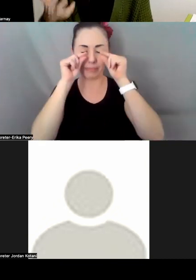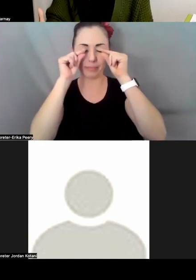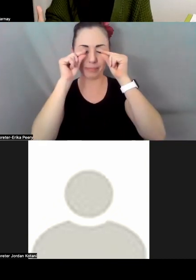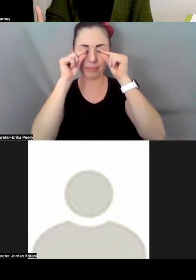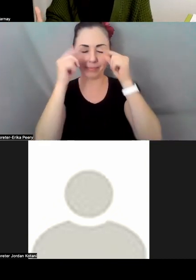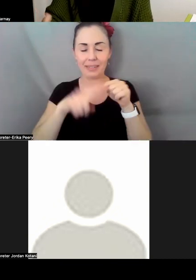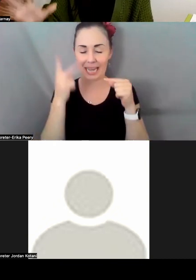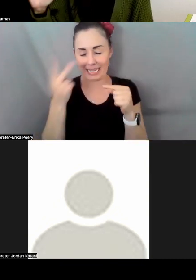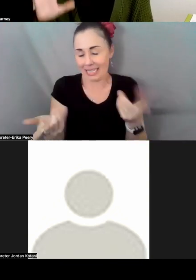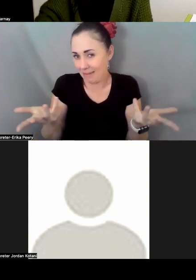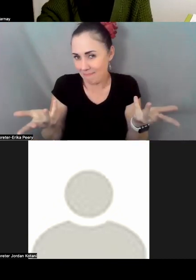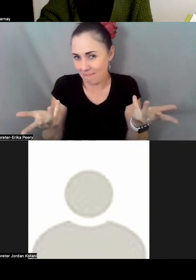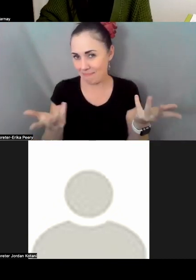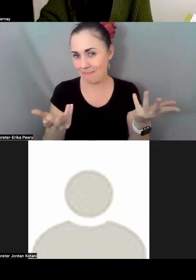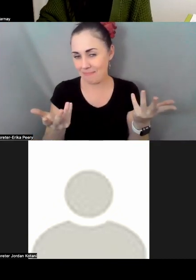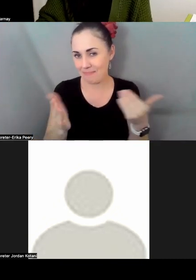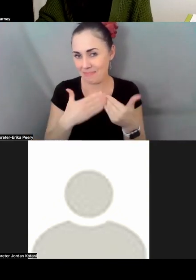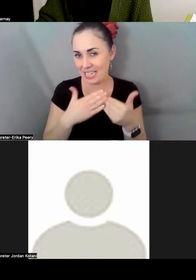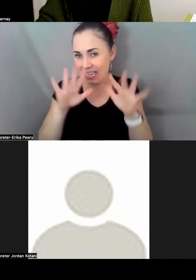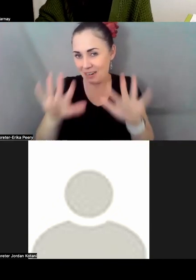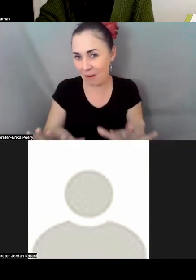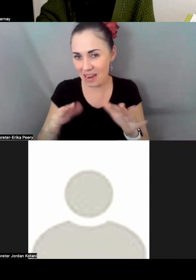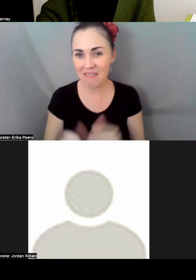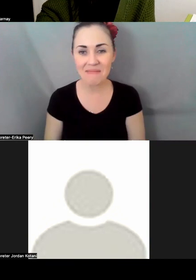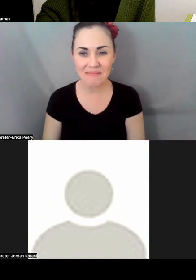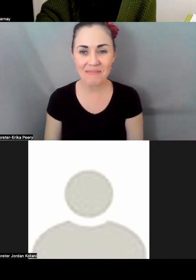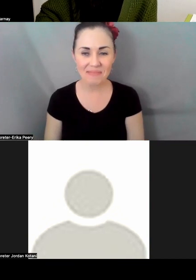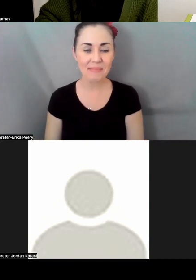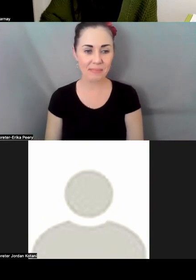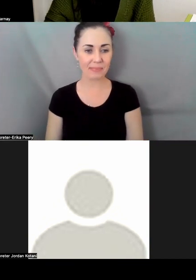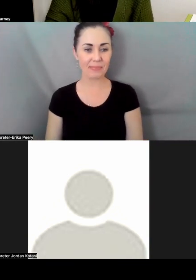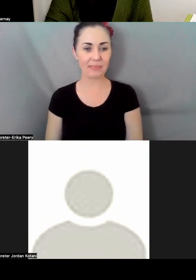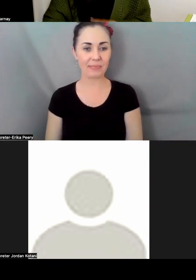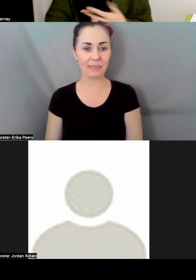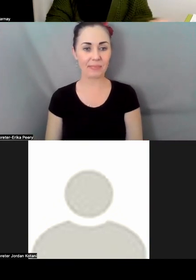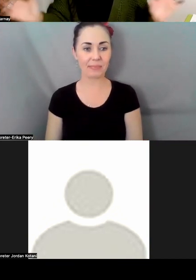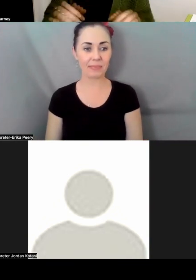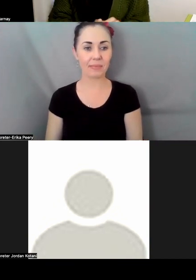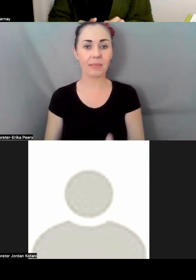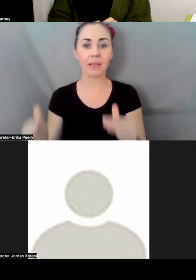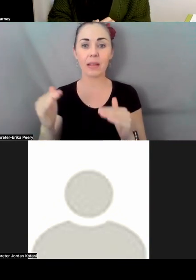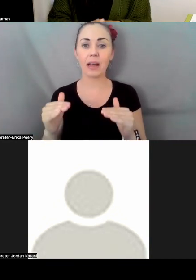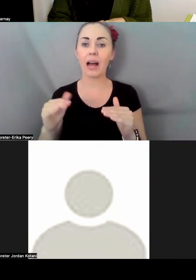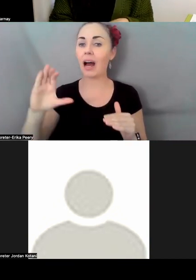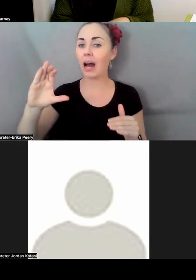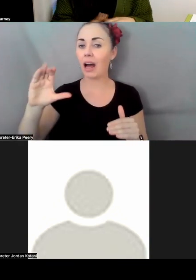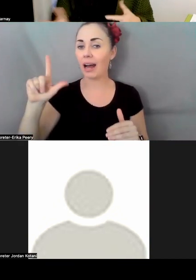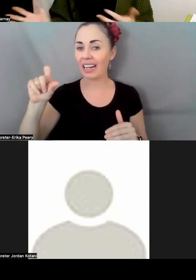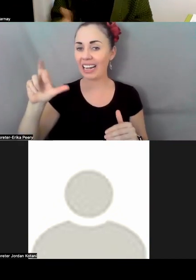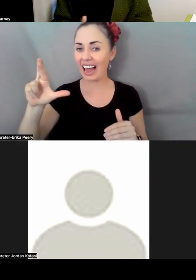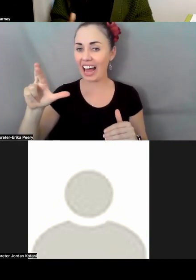can't see it any more. Easy to calm down. Reducing clutter in a space. Using natural lighting.